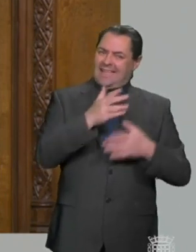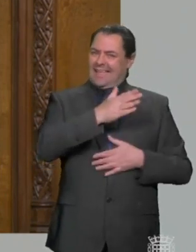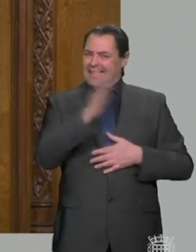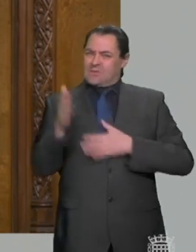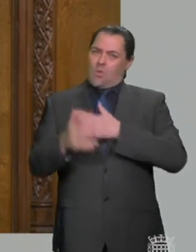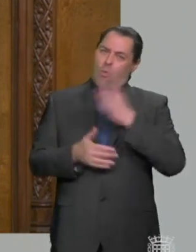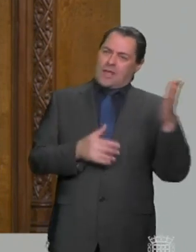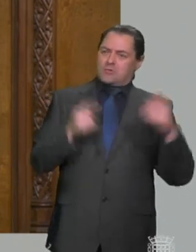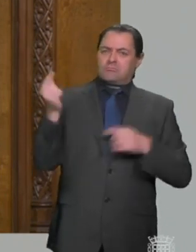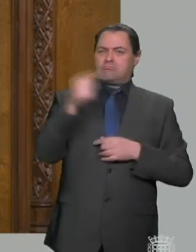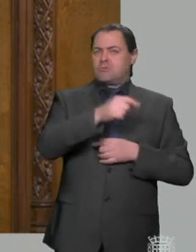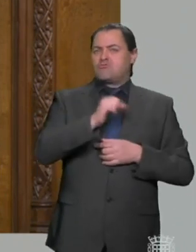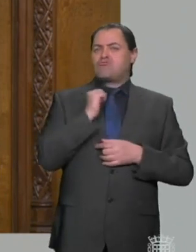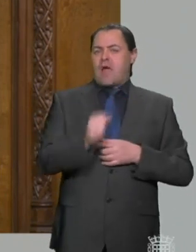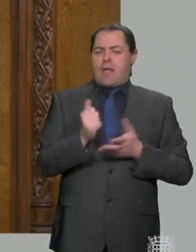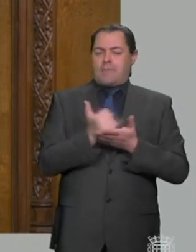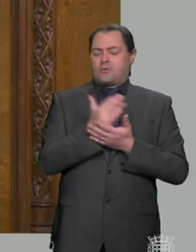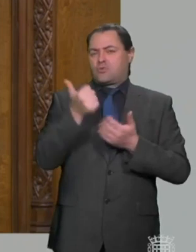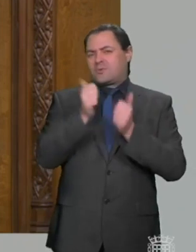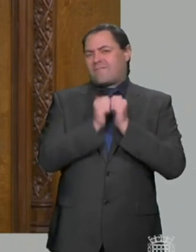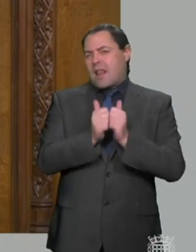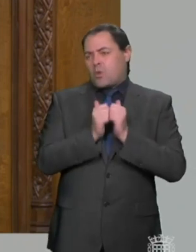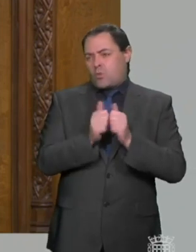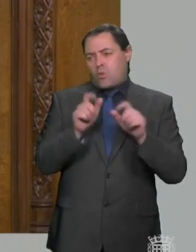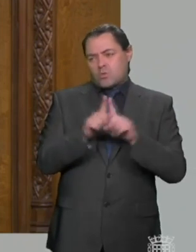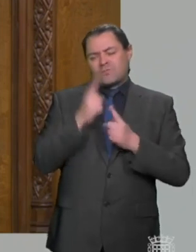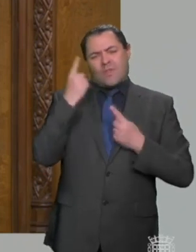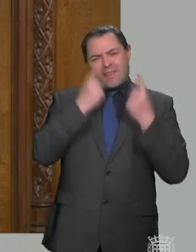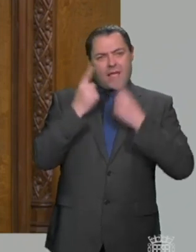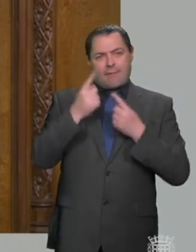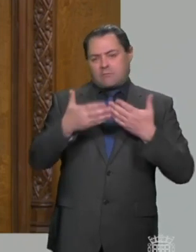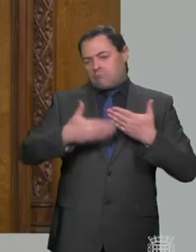ensure it remains value for money and to take into account the long-term impact of the pandemic?